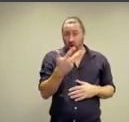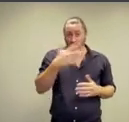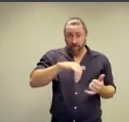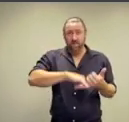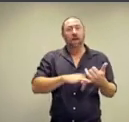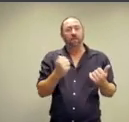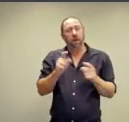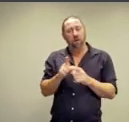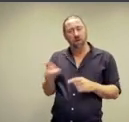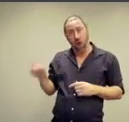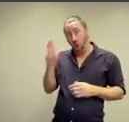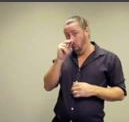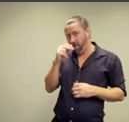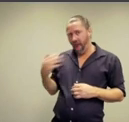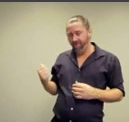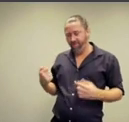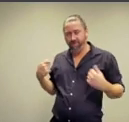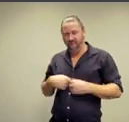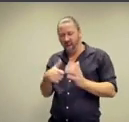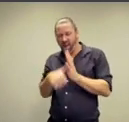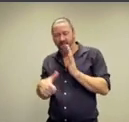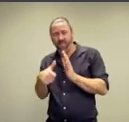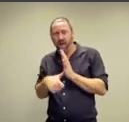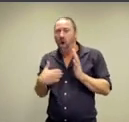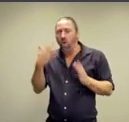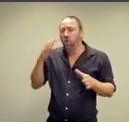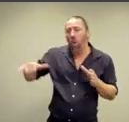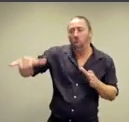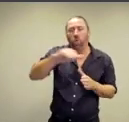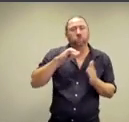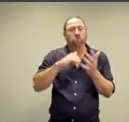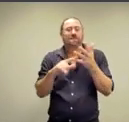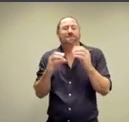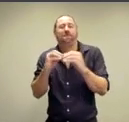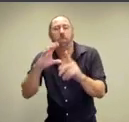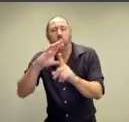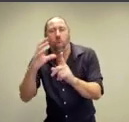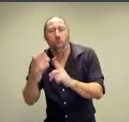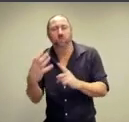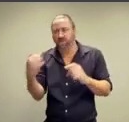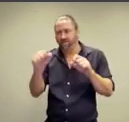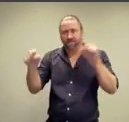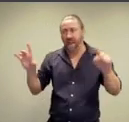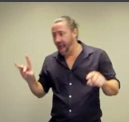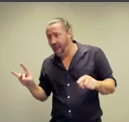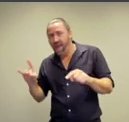to a youth subculture, you know, and when you know, we might not know exactly which one he was referencing here because many